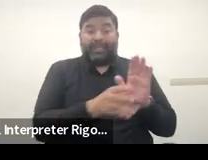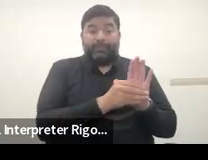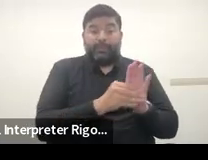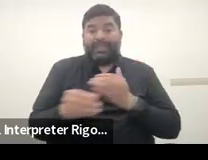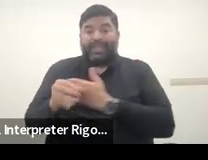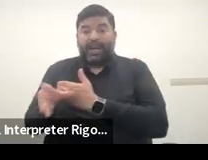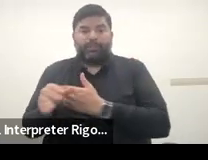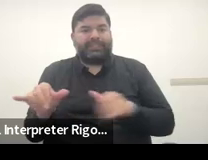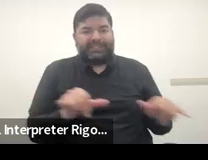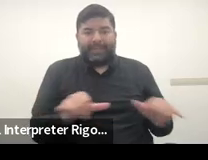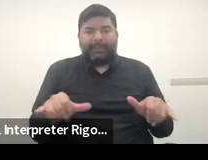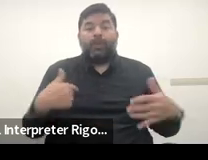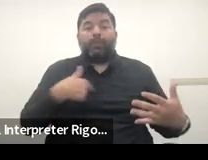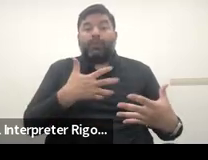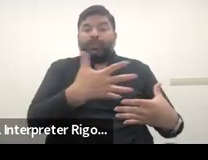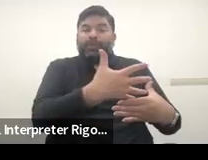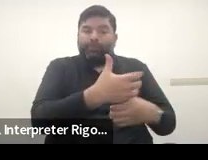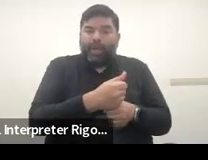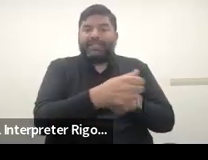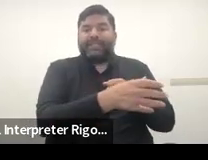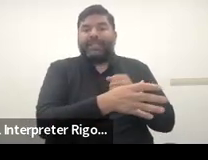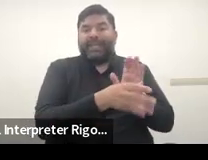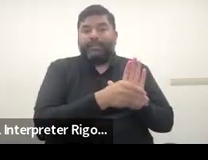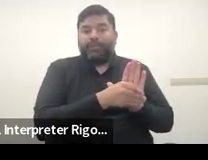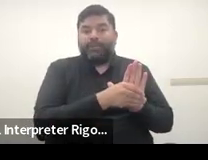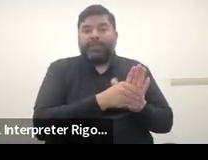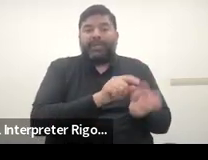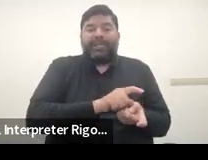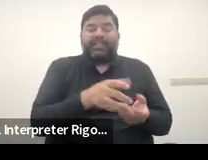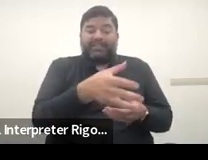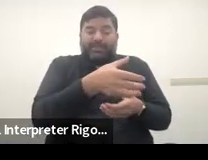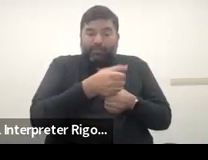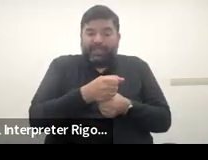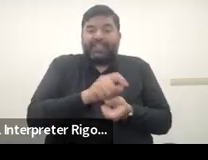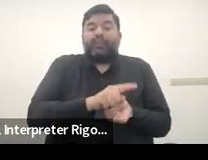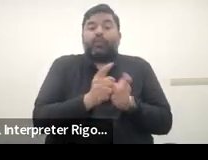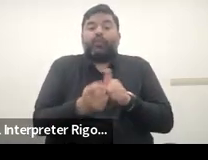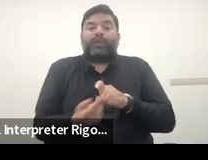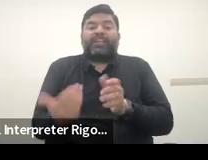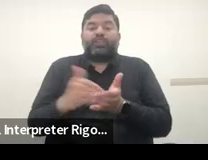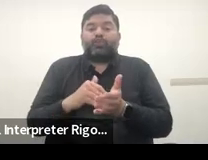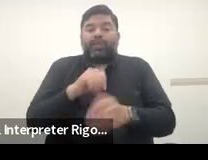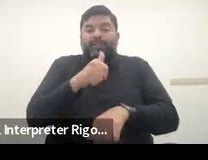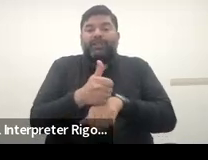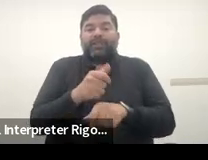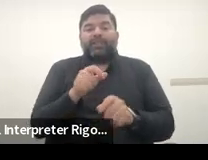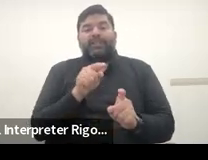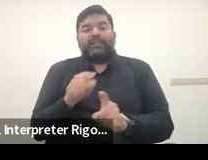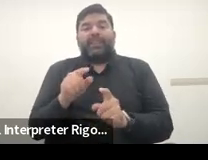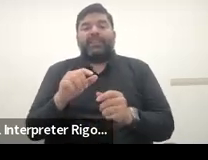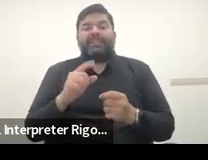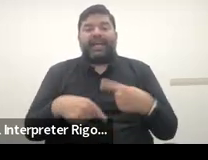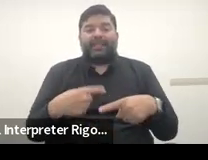and then use that compression to reconstruct the sign and we specified that the encoding